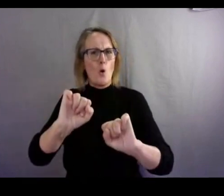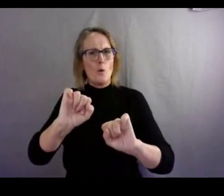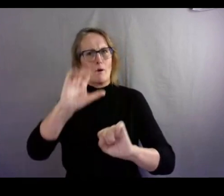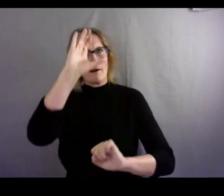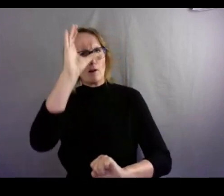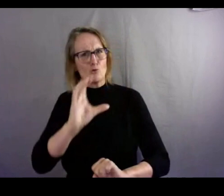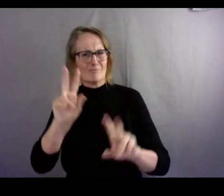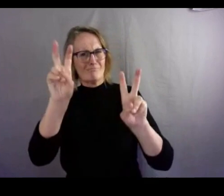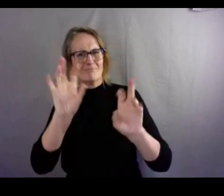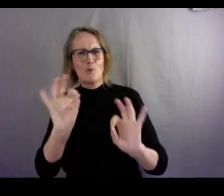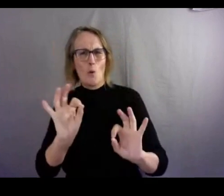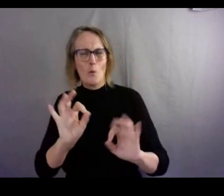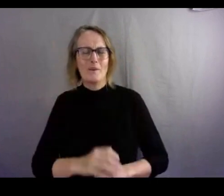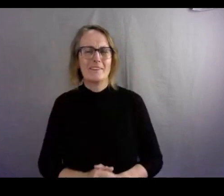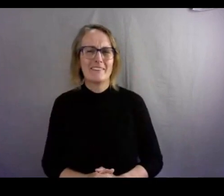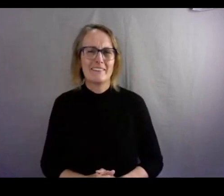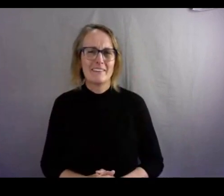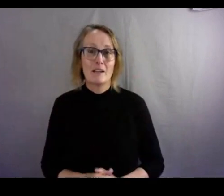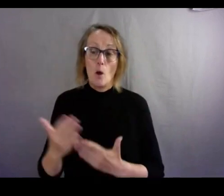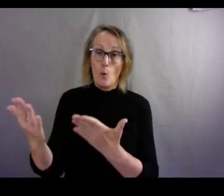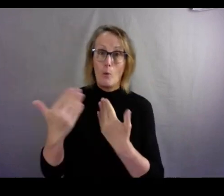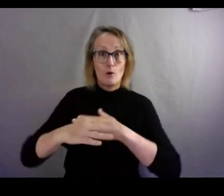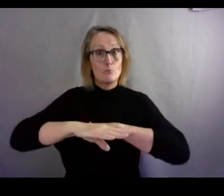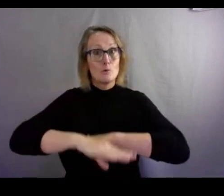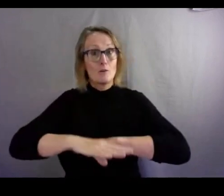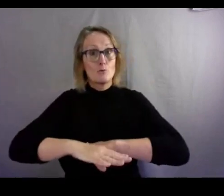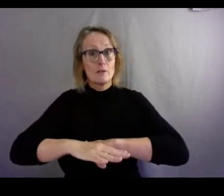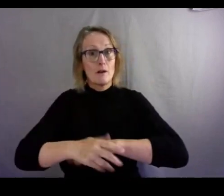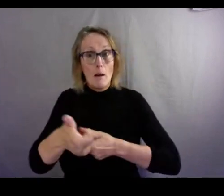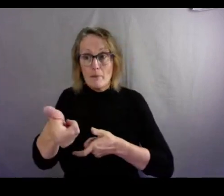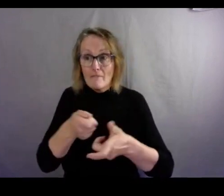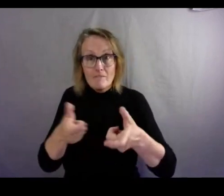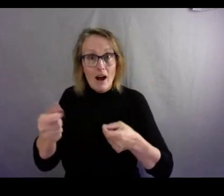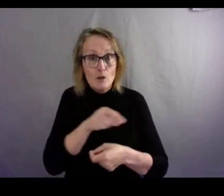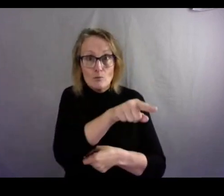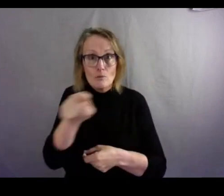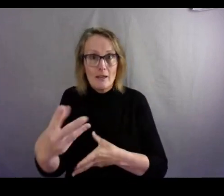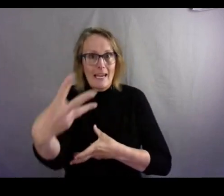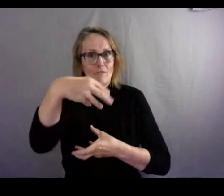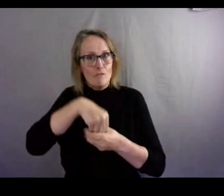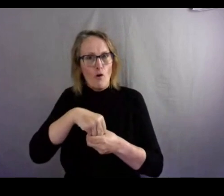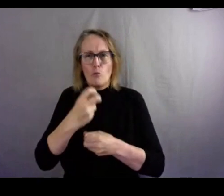The Welcome to Country is an invitation to be part of an ancient, traditional ceremony.